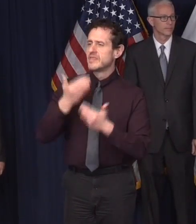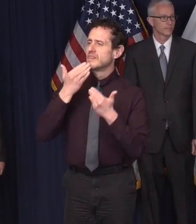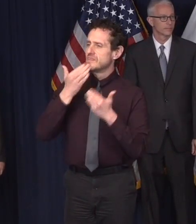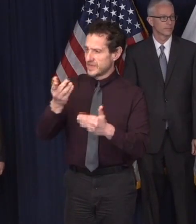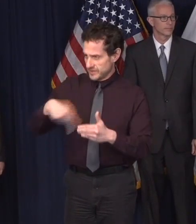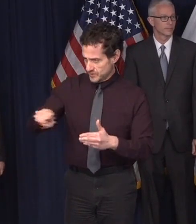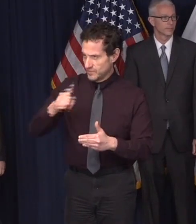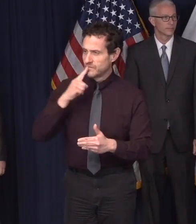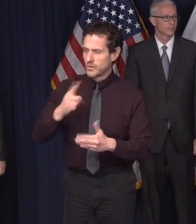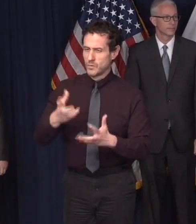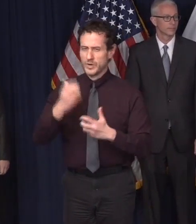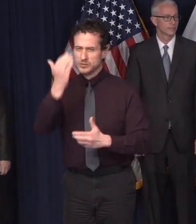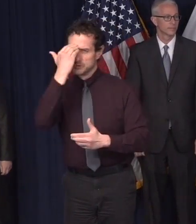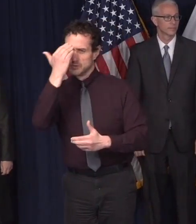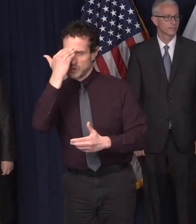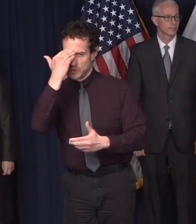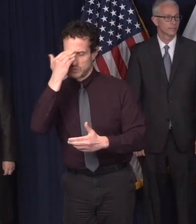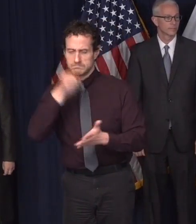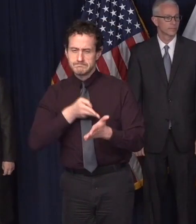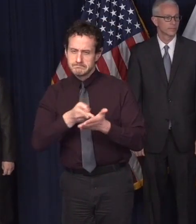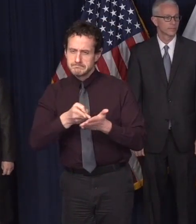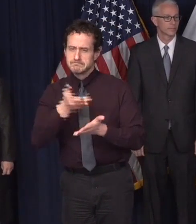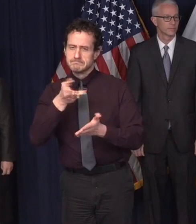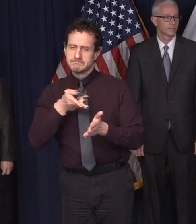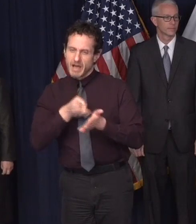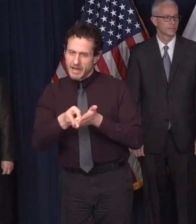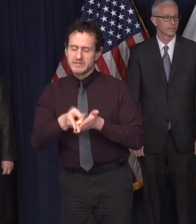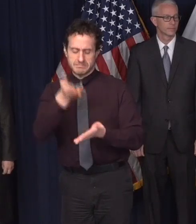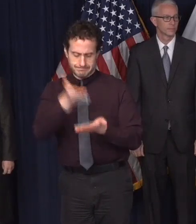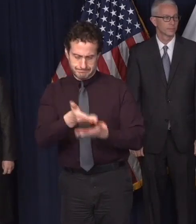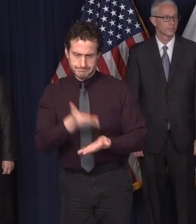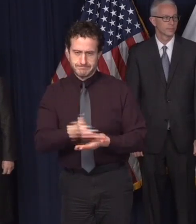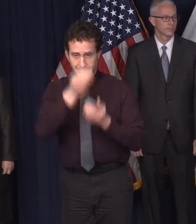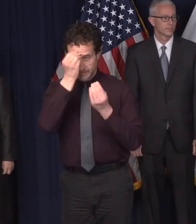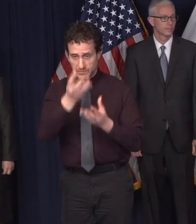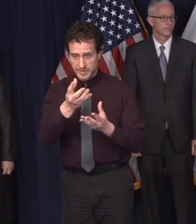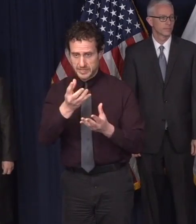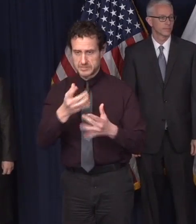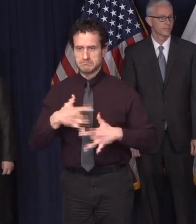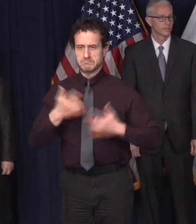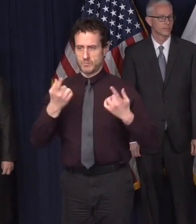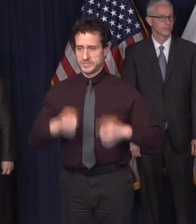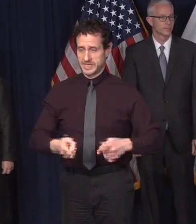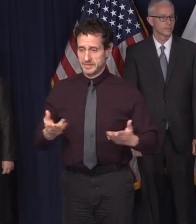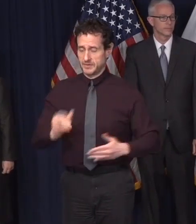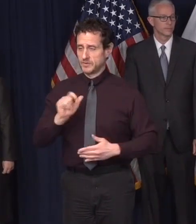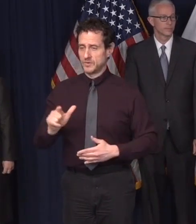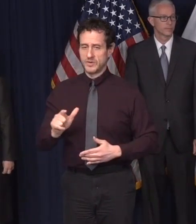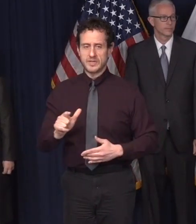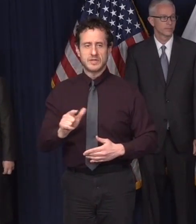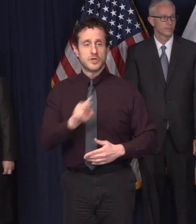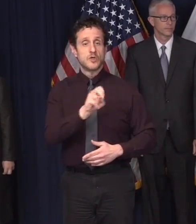STREAM, WELCOME BACK. AND TO ANYONE JOINING FOR THE FIRST TIME THANK YOU FOR YOUR DESIRE TO GET FACTUAL